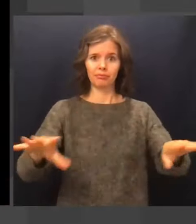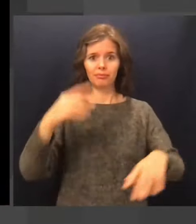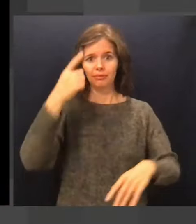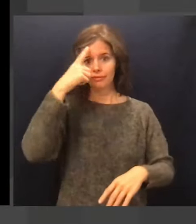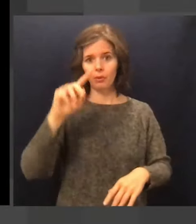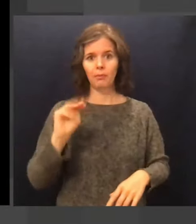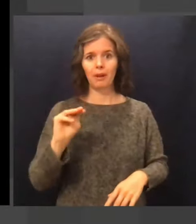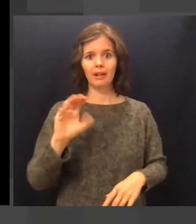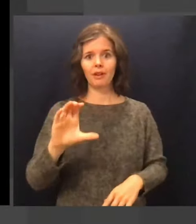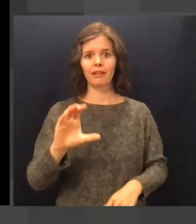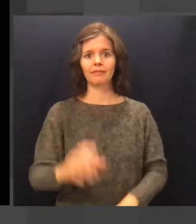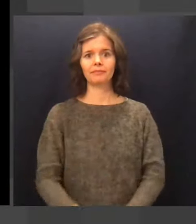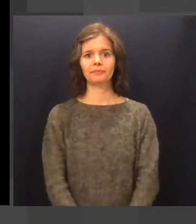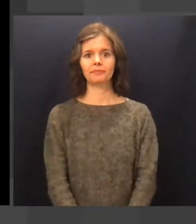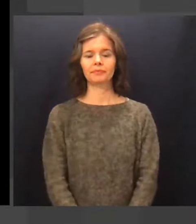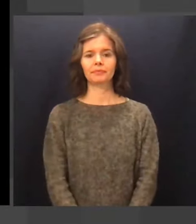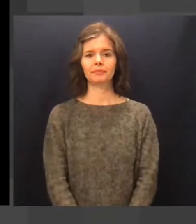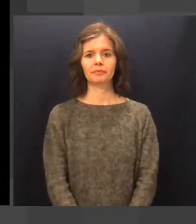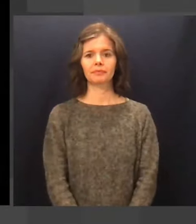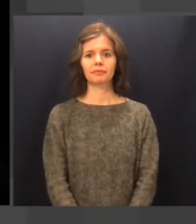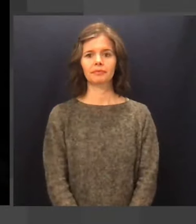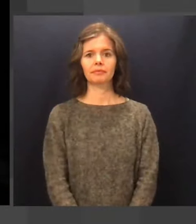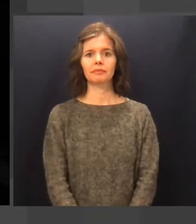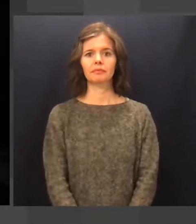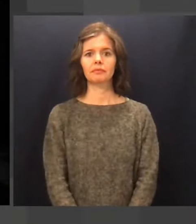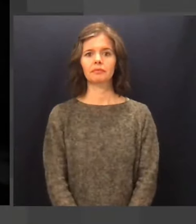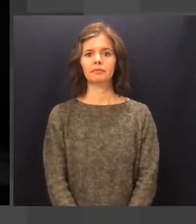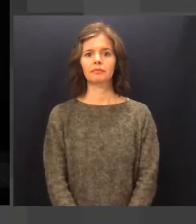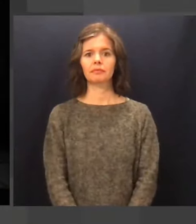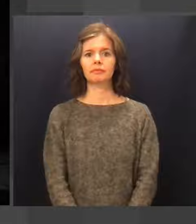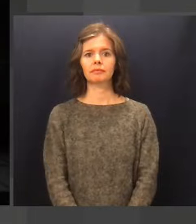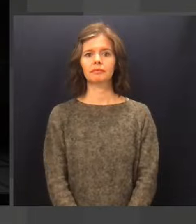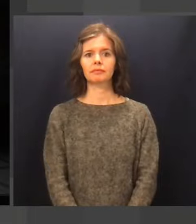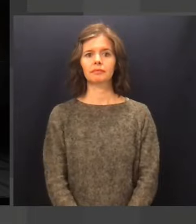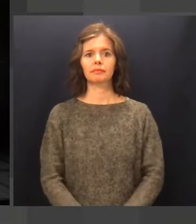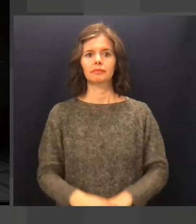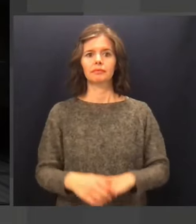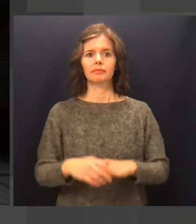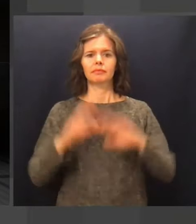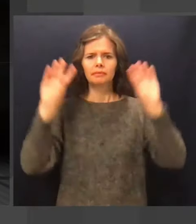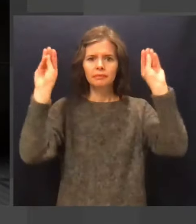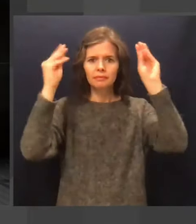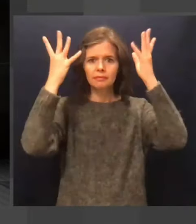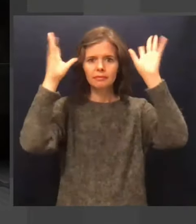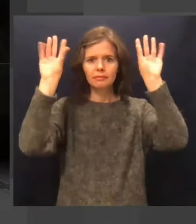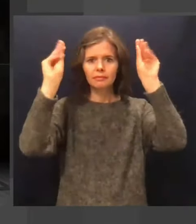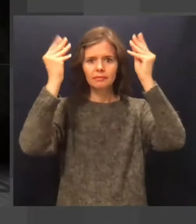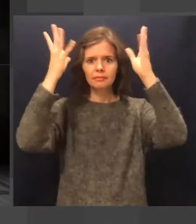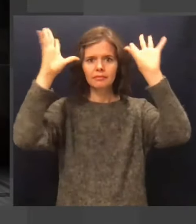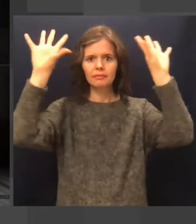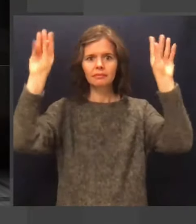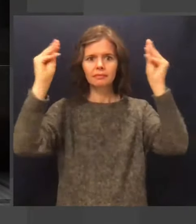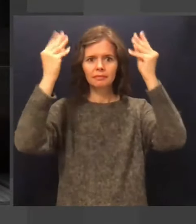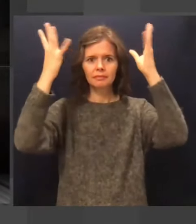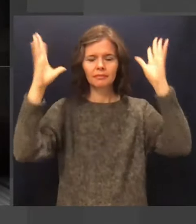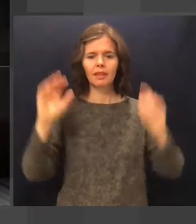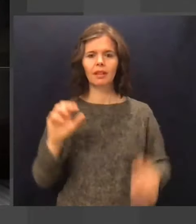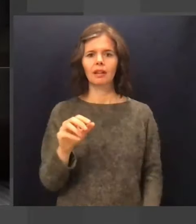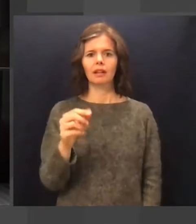FOR ALL MINECRAFT PLAYERS.